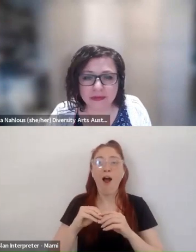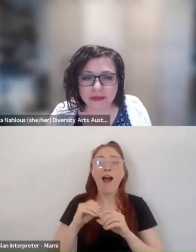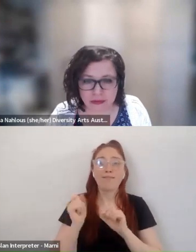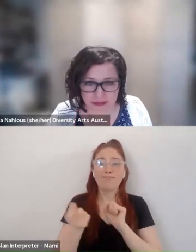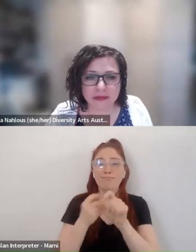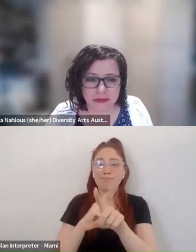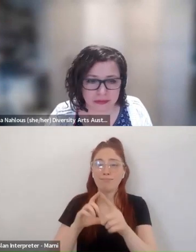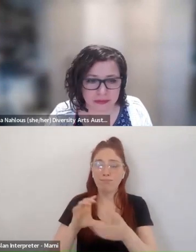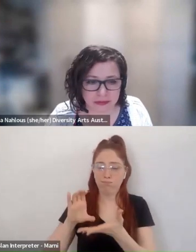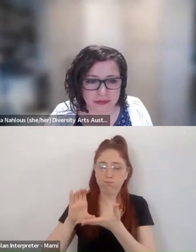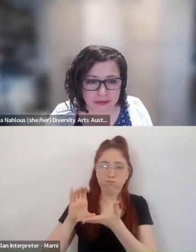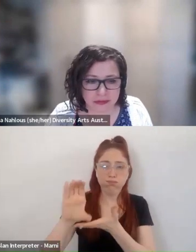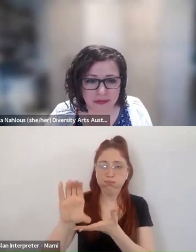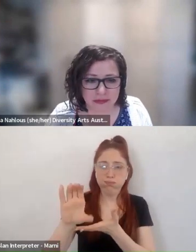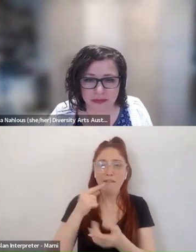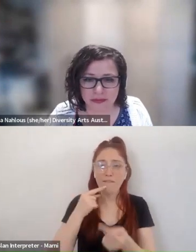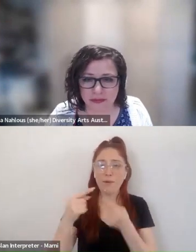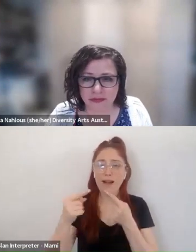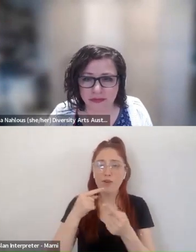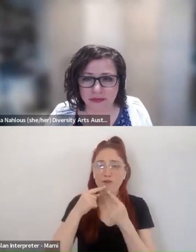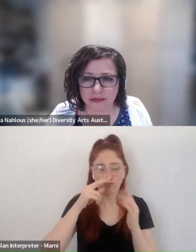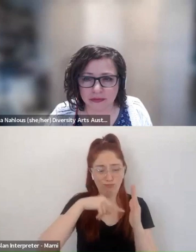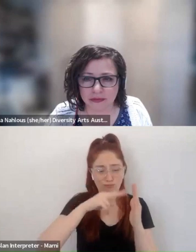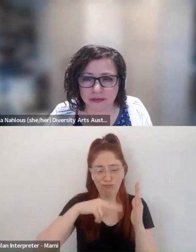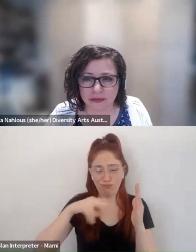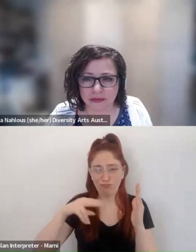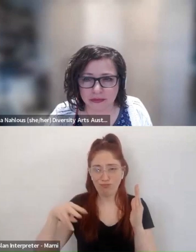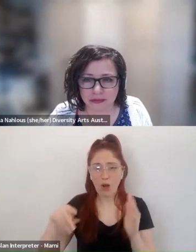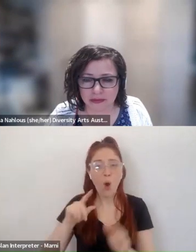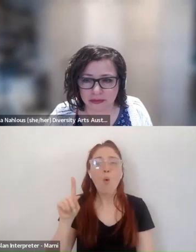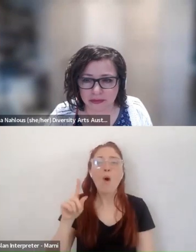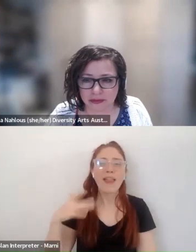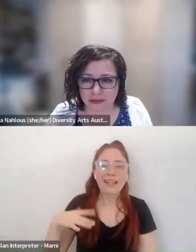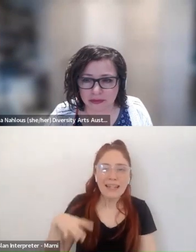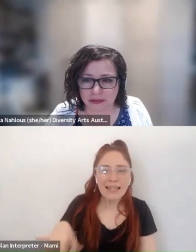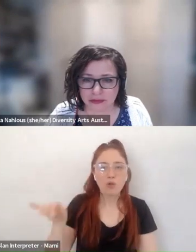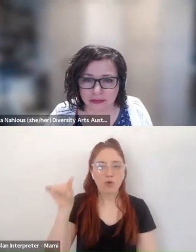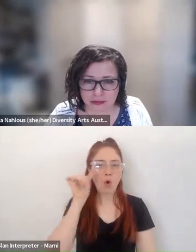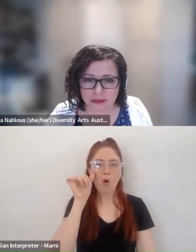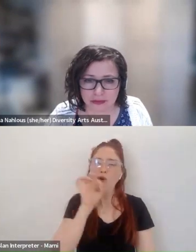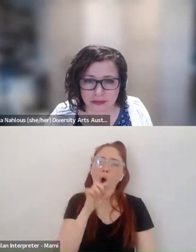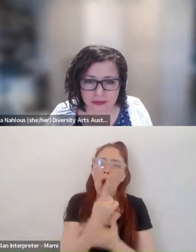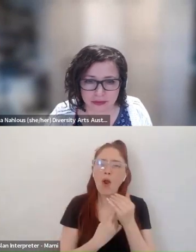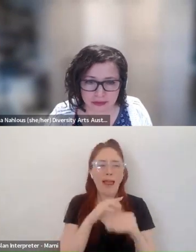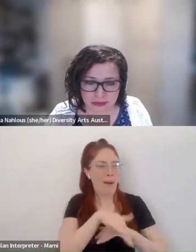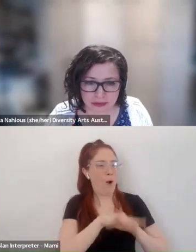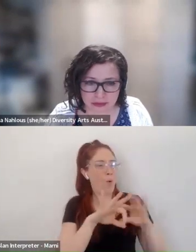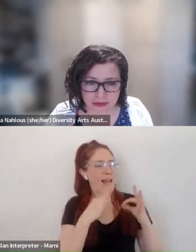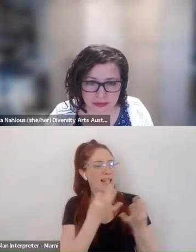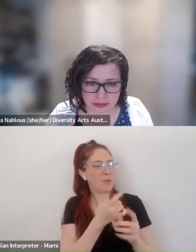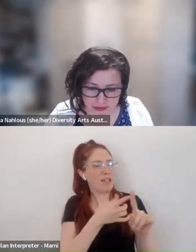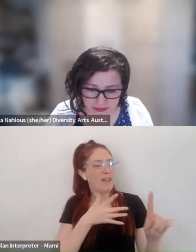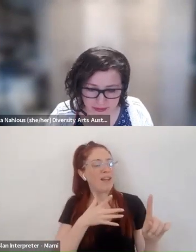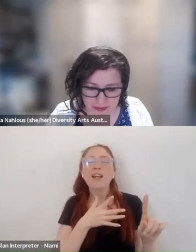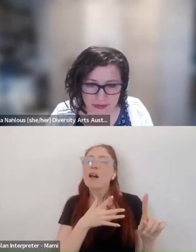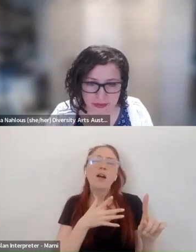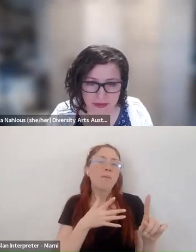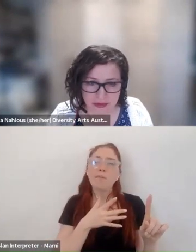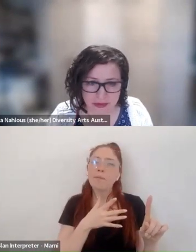about stuff that they need to know not just about the organization, but absolutely to increase their disability